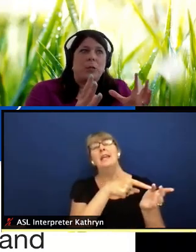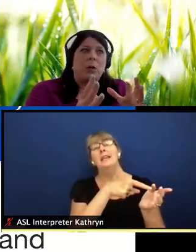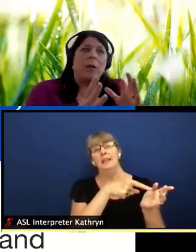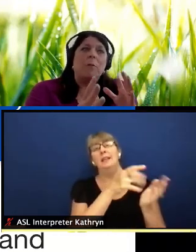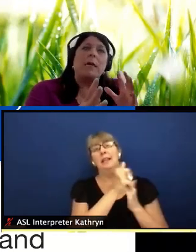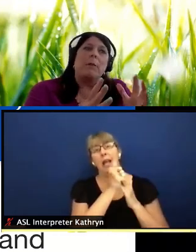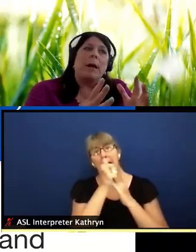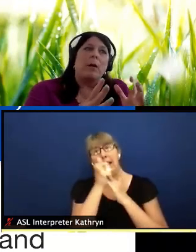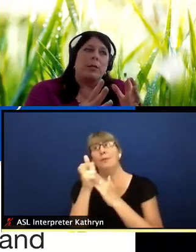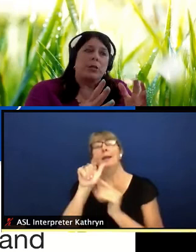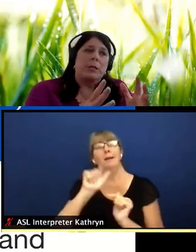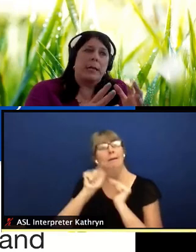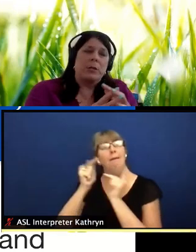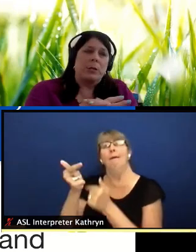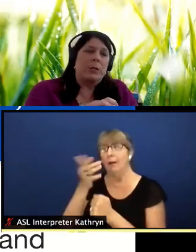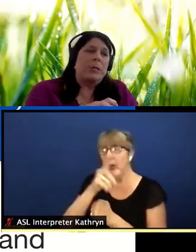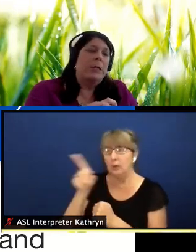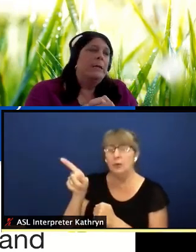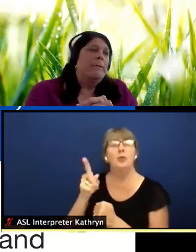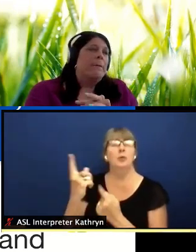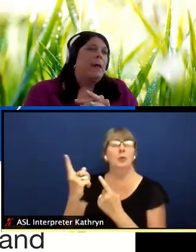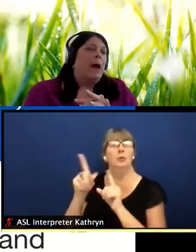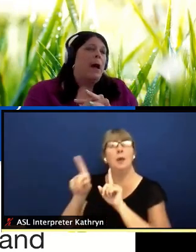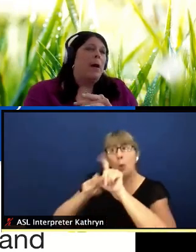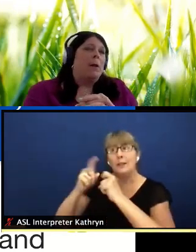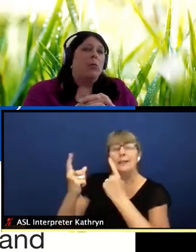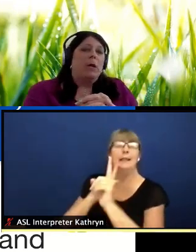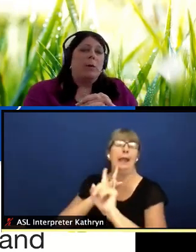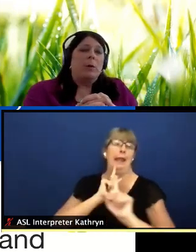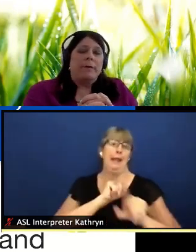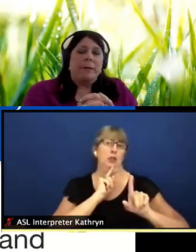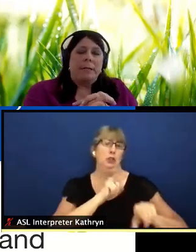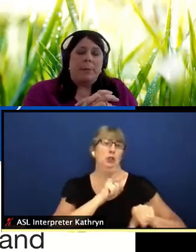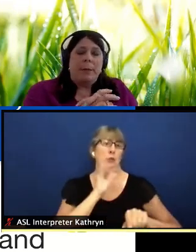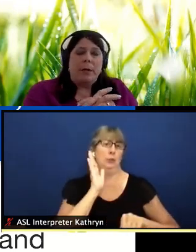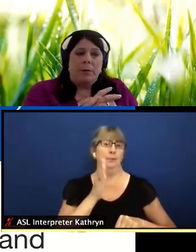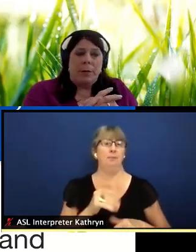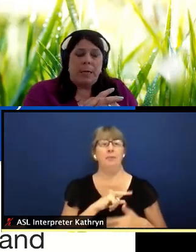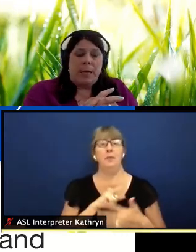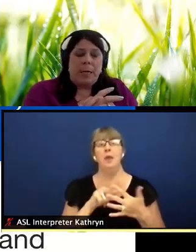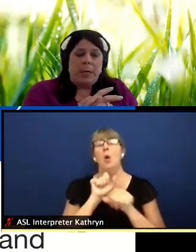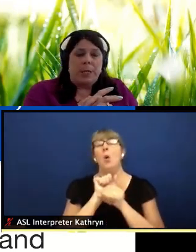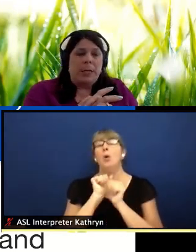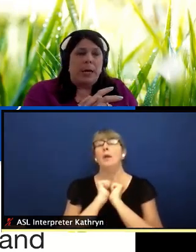will help me get my questions answered. And working with FSDB over the years.